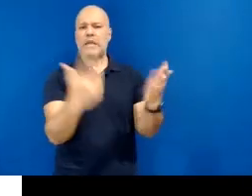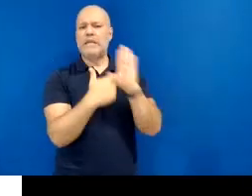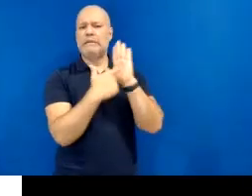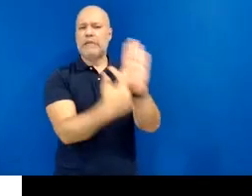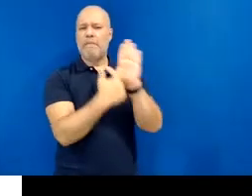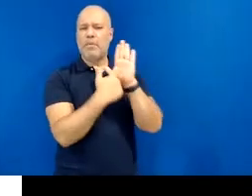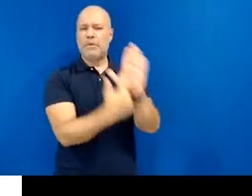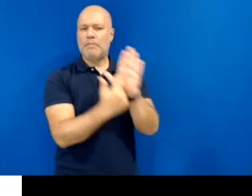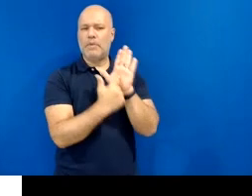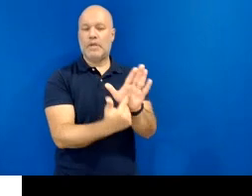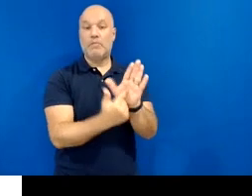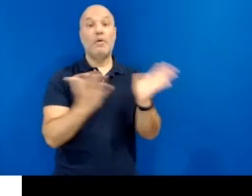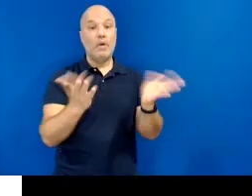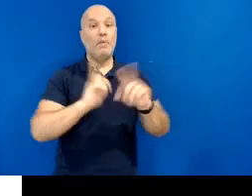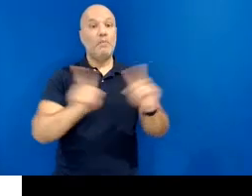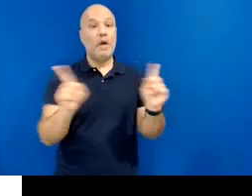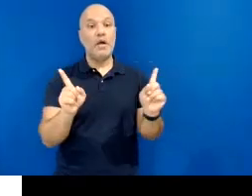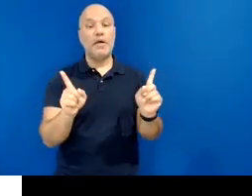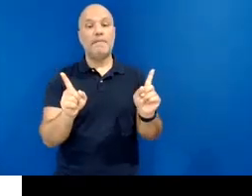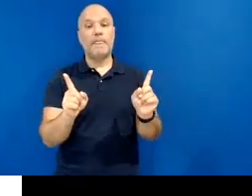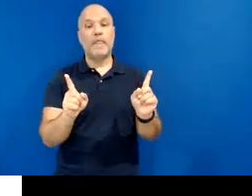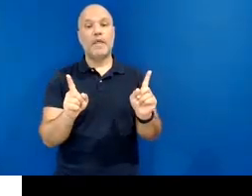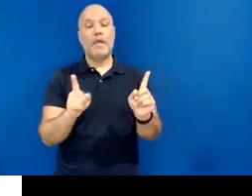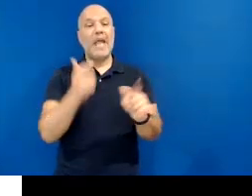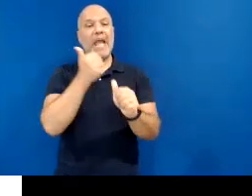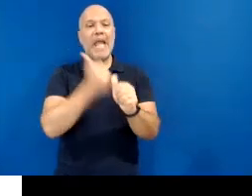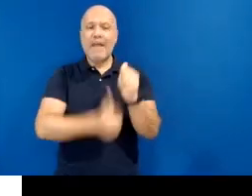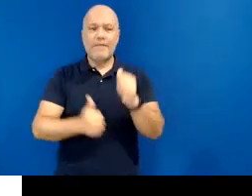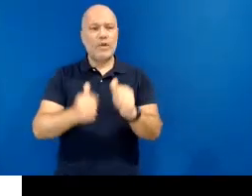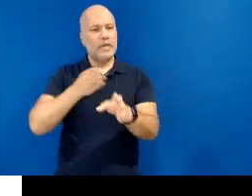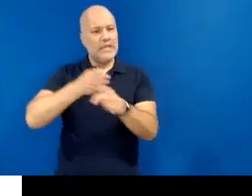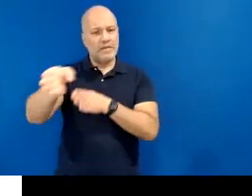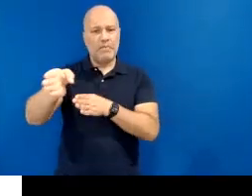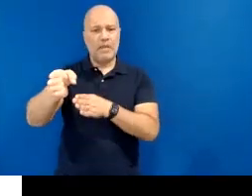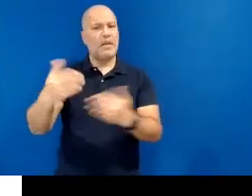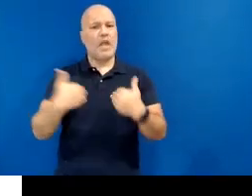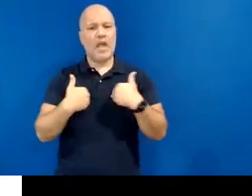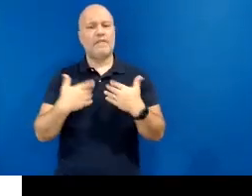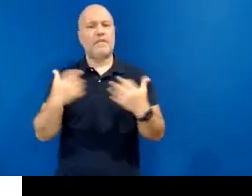As I got into this, every discipline has rich examples, right?